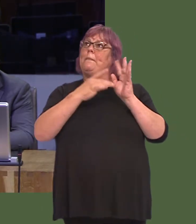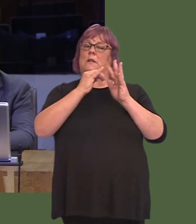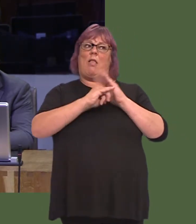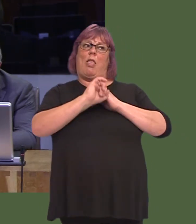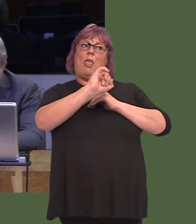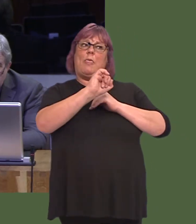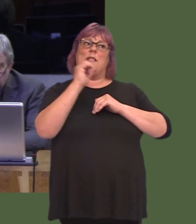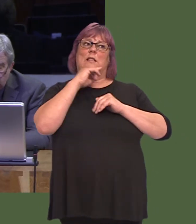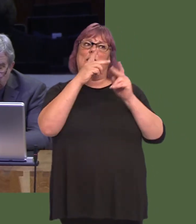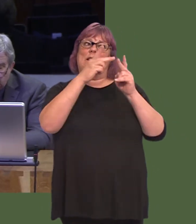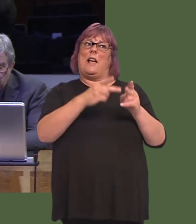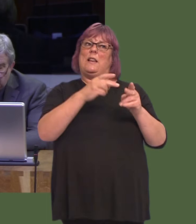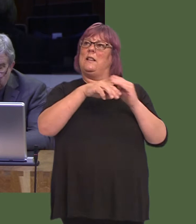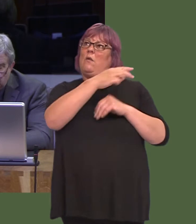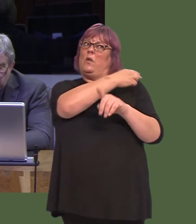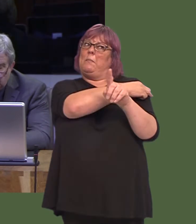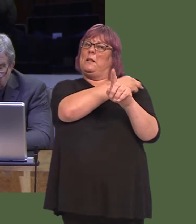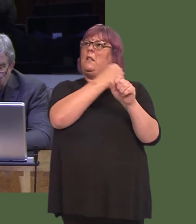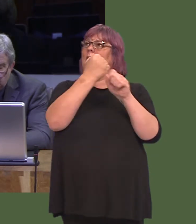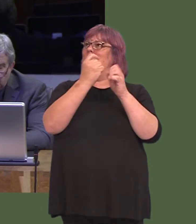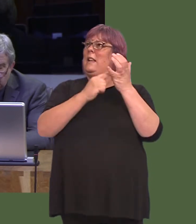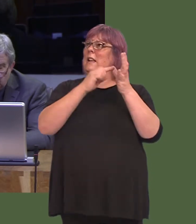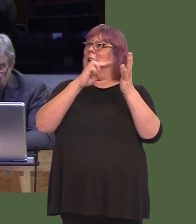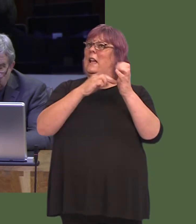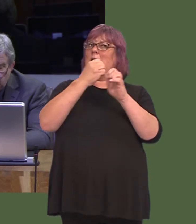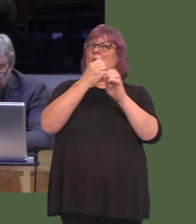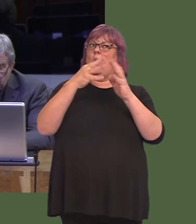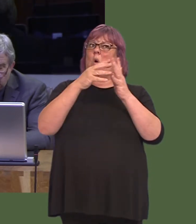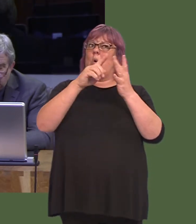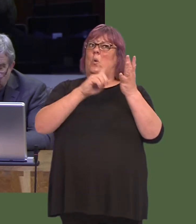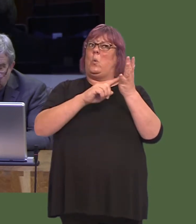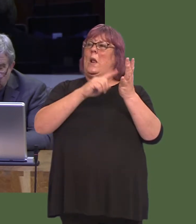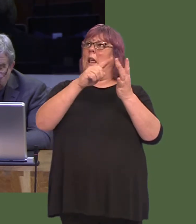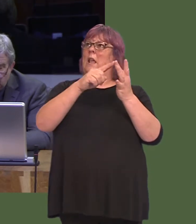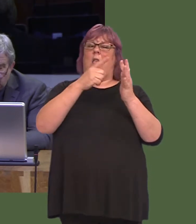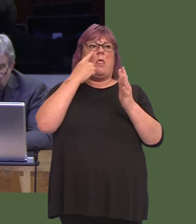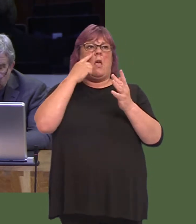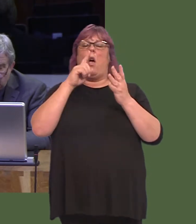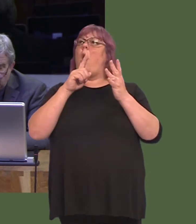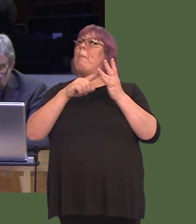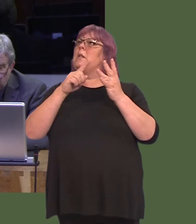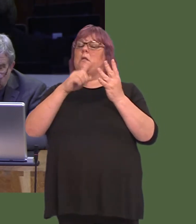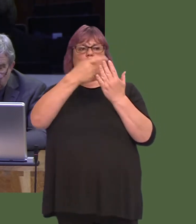There were a host of failings described in that ombudsman's report, compounded by the